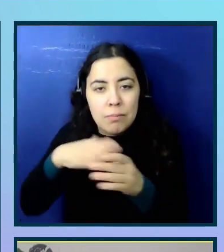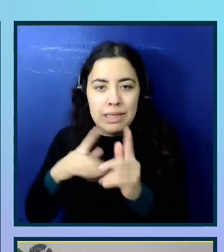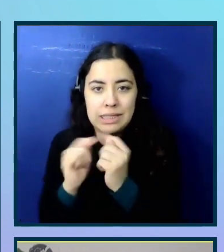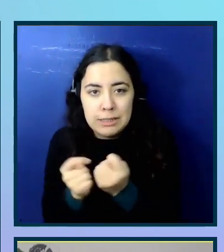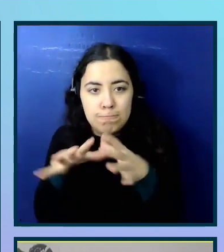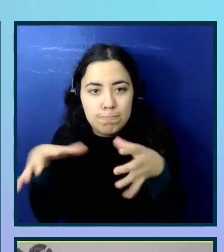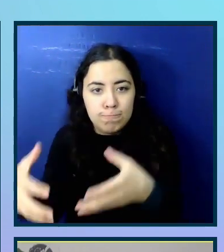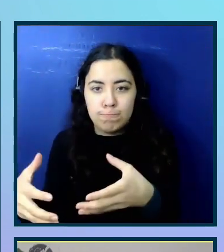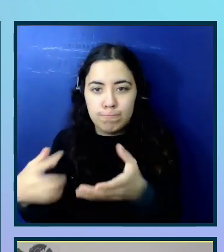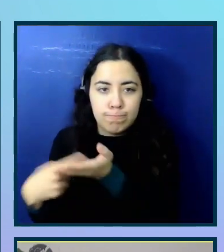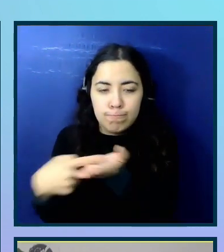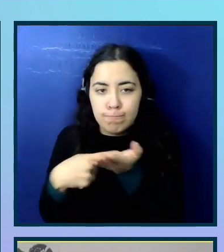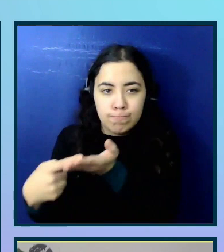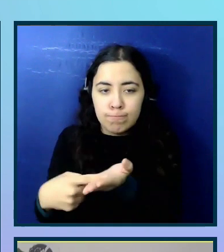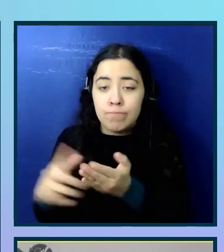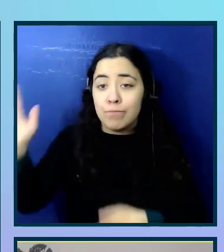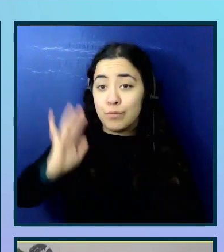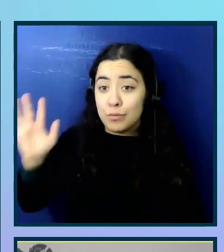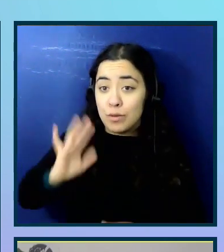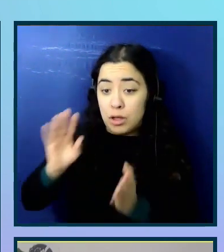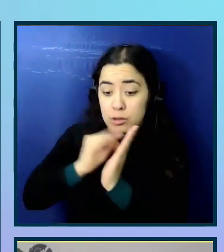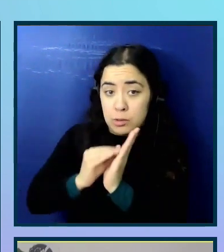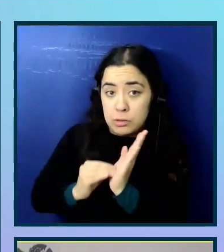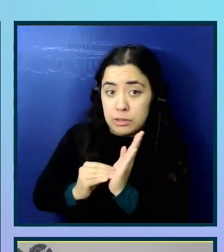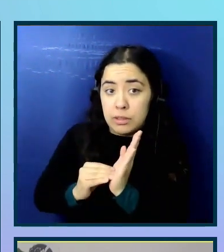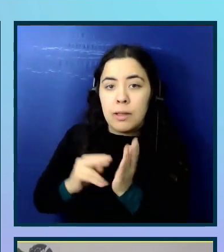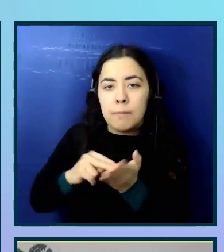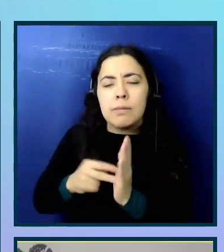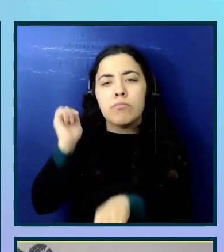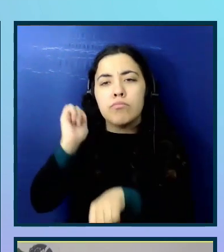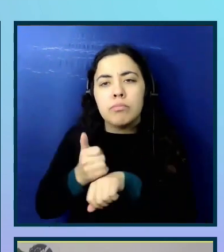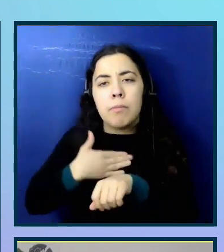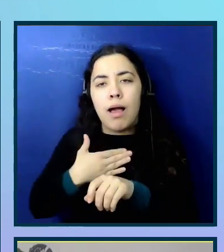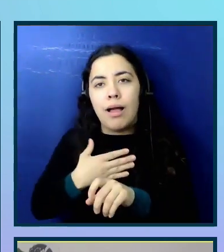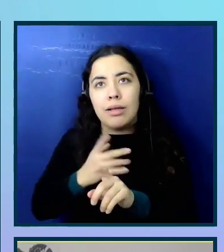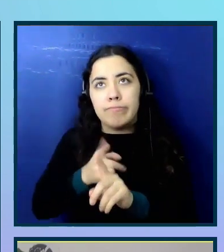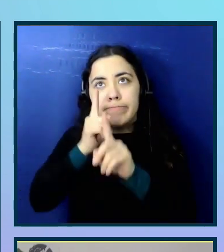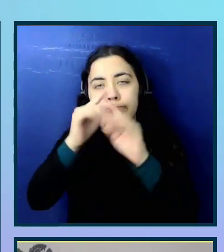Prior documentation helps set standards as to what is expected for kind of the next design.